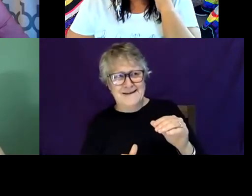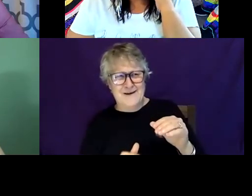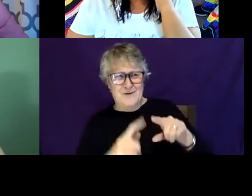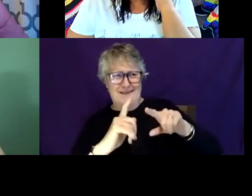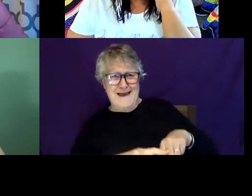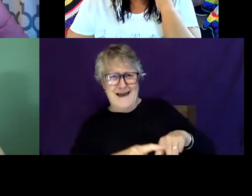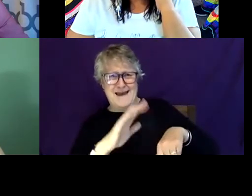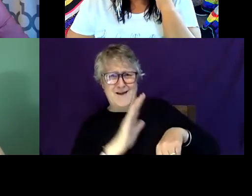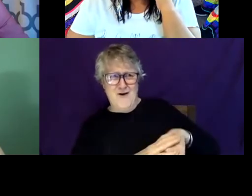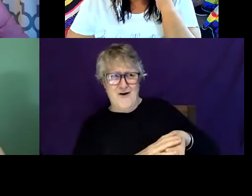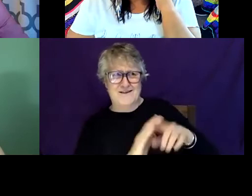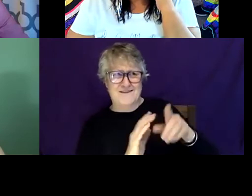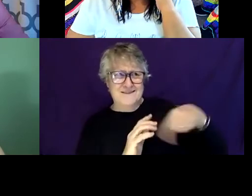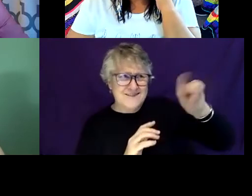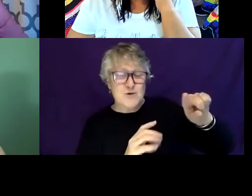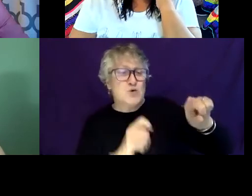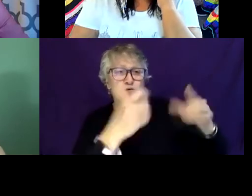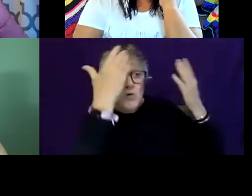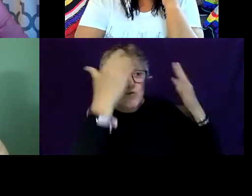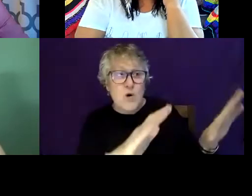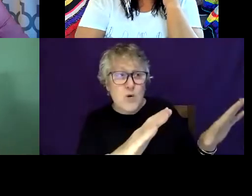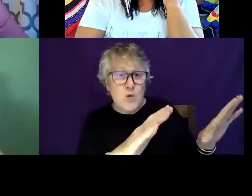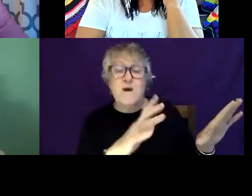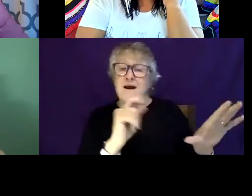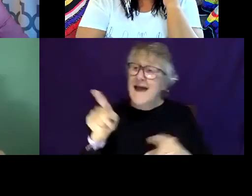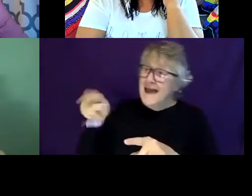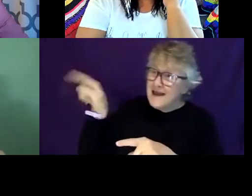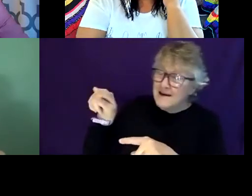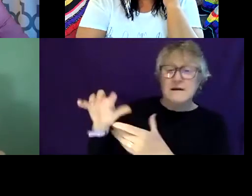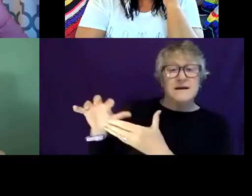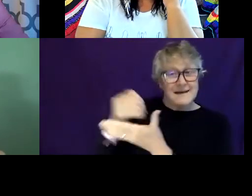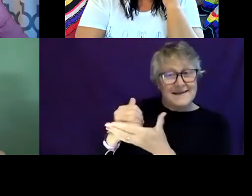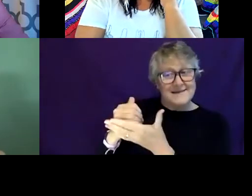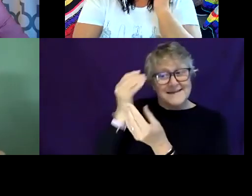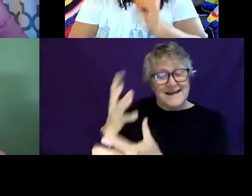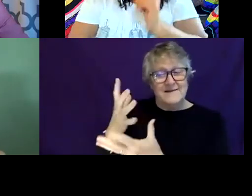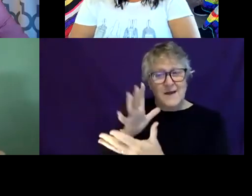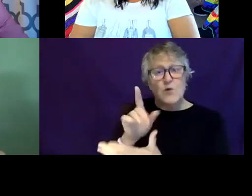the data that will really make a difference." Esther: Absolutely.